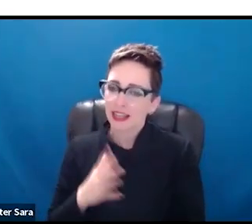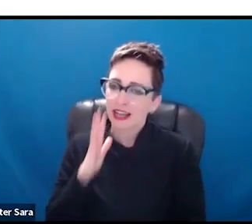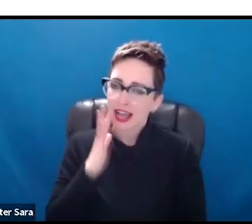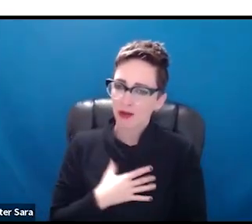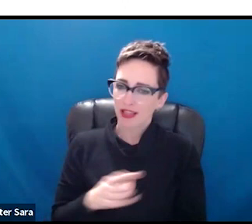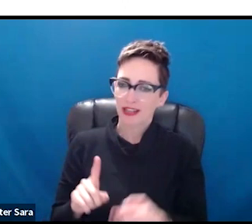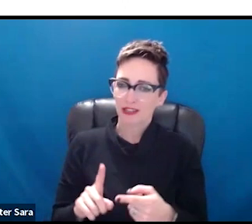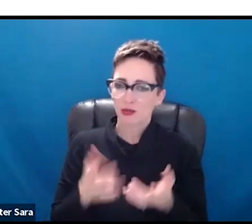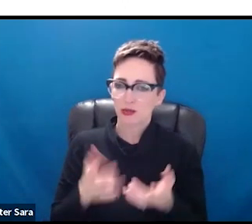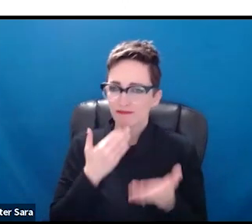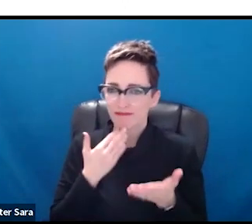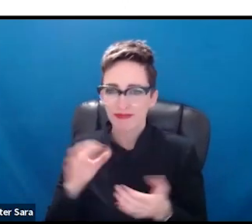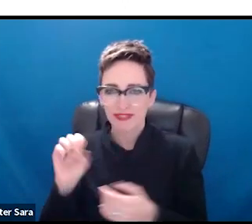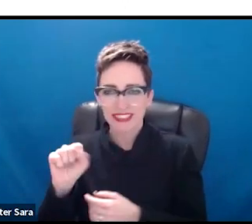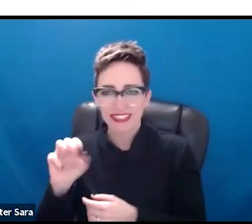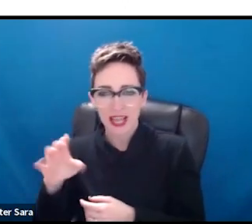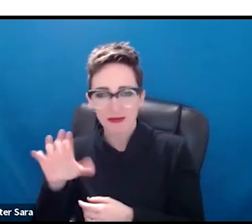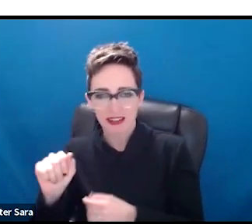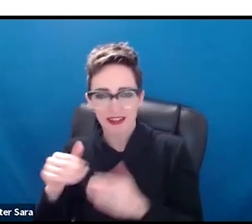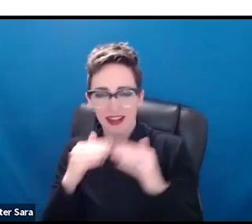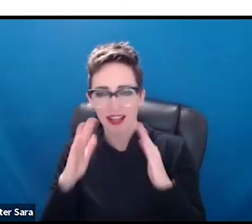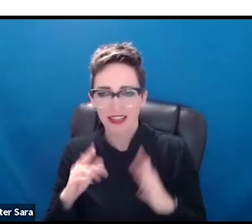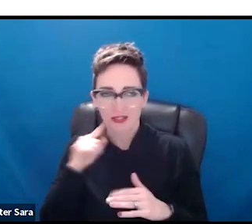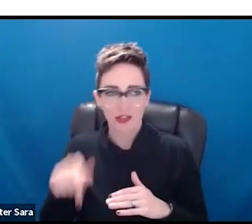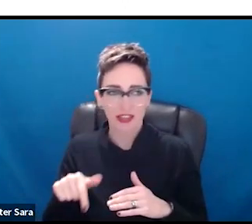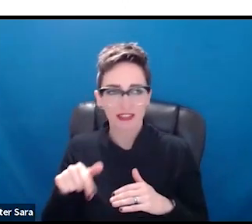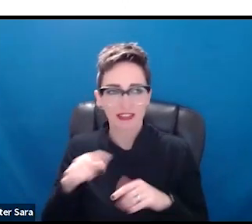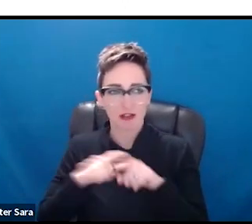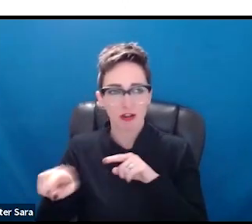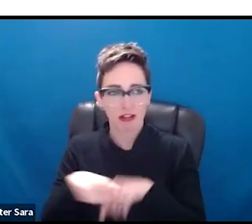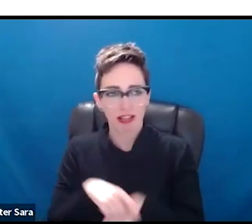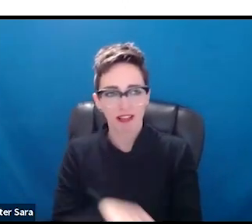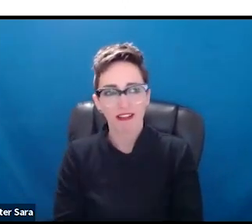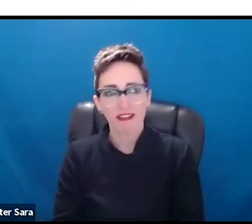SAMHSA colleagues for this call, the work Dr. Miriam Delphin.